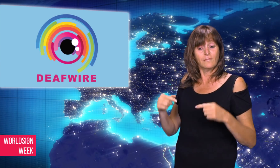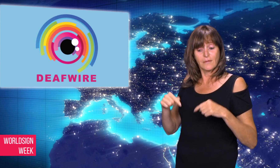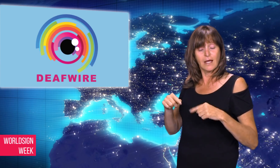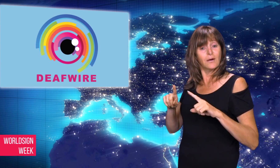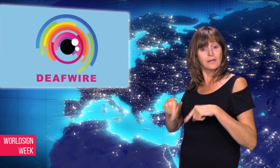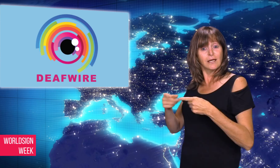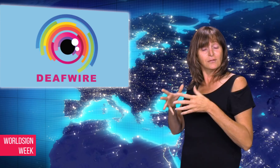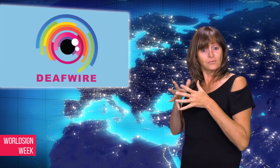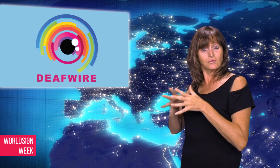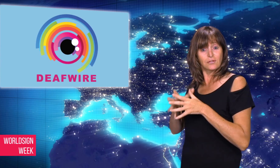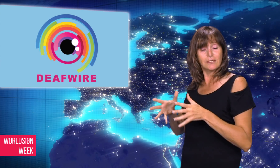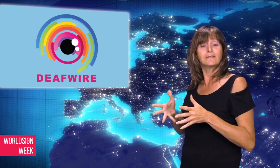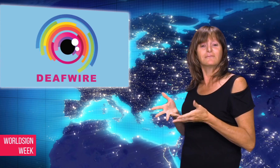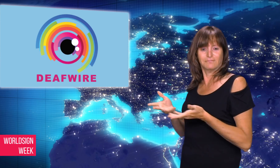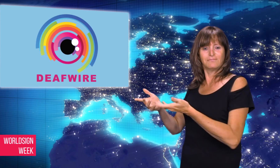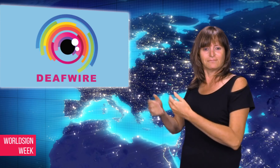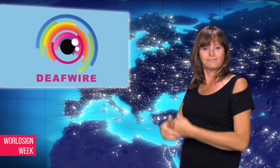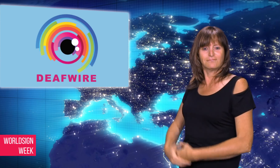Now, let’s go to next story.